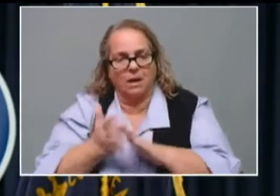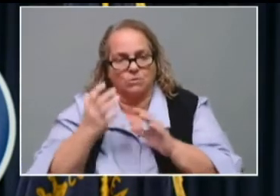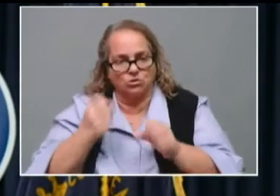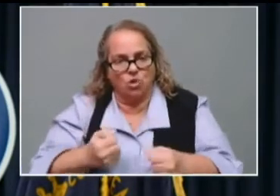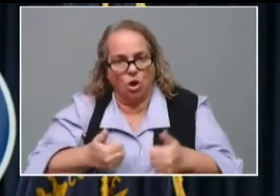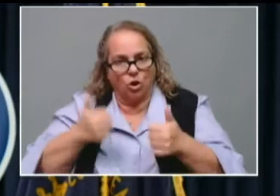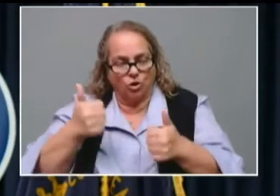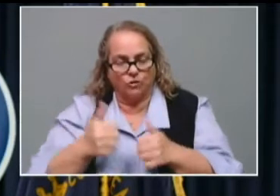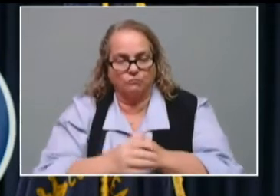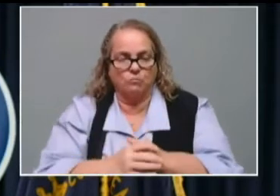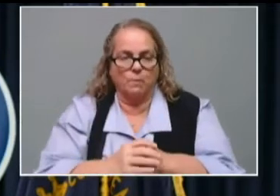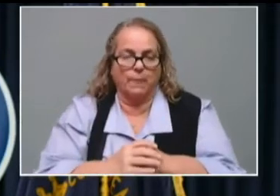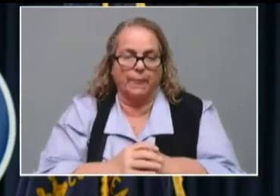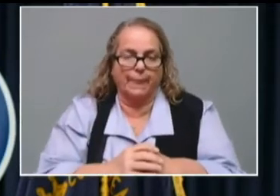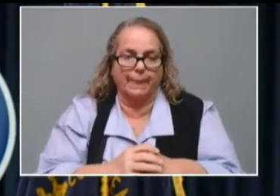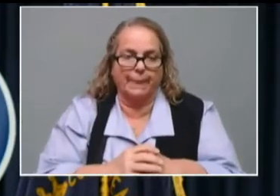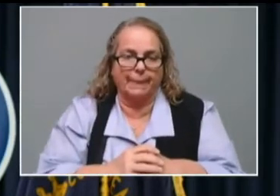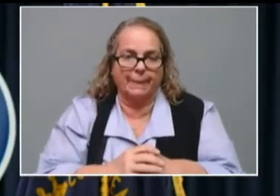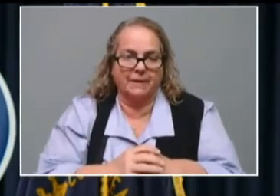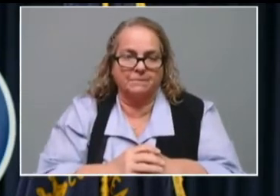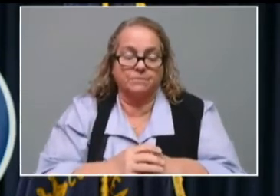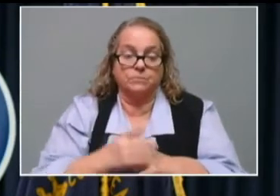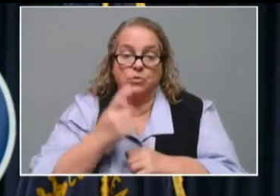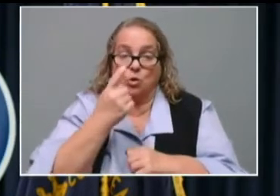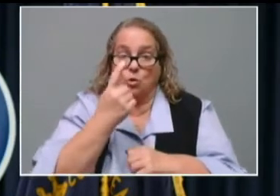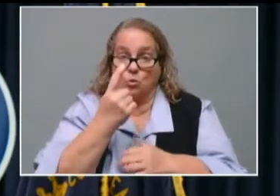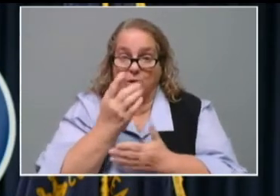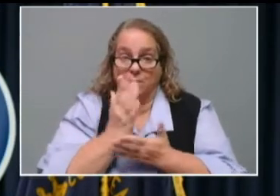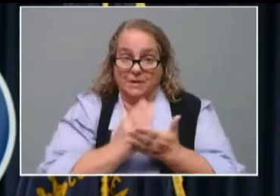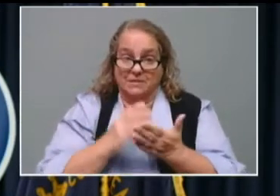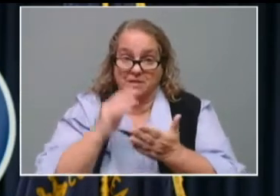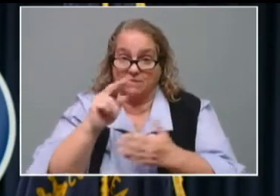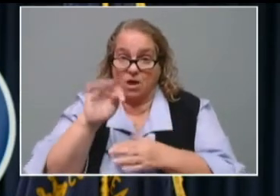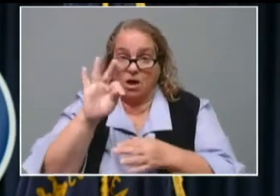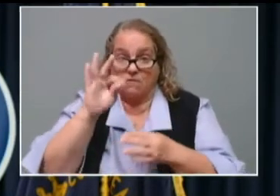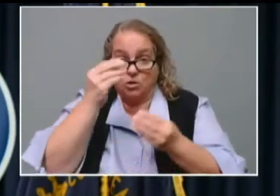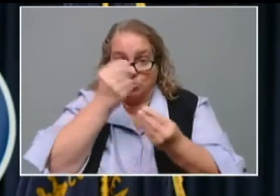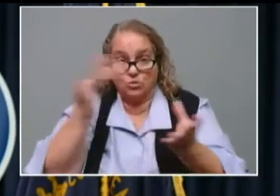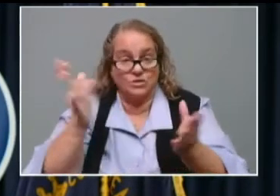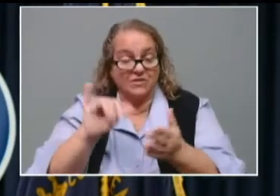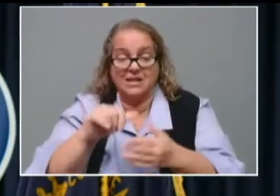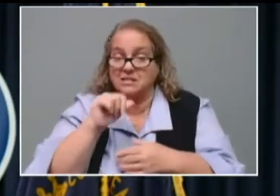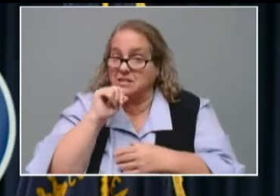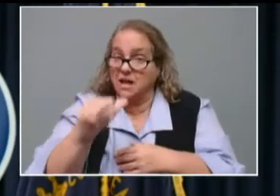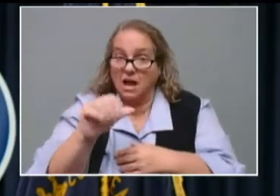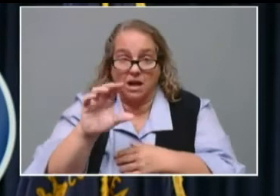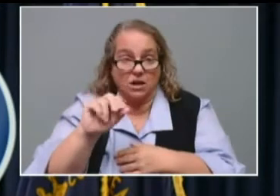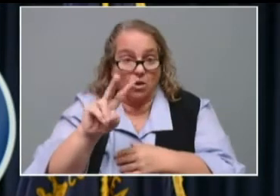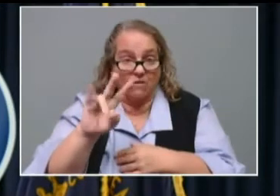All right. One, the one piece of news that is not Covid today, um bipartisan